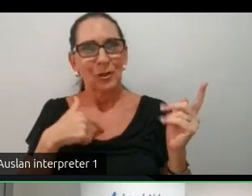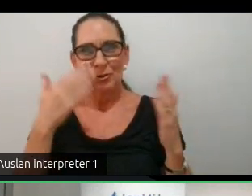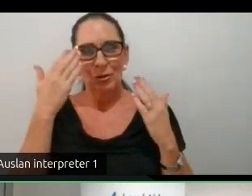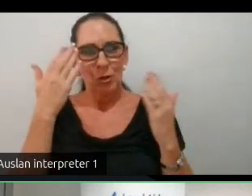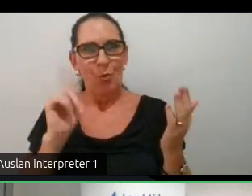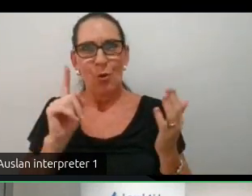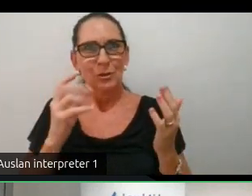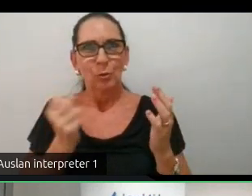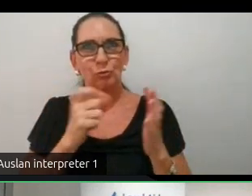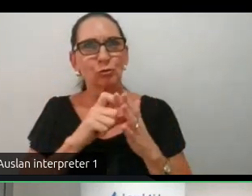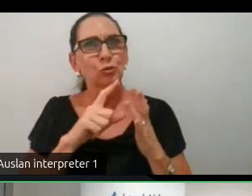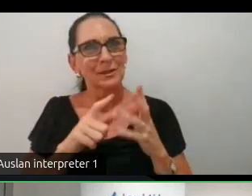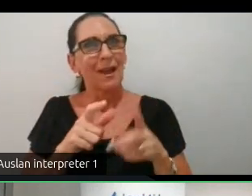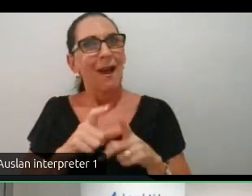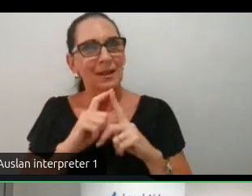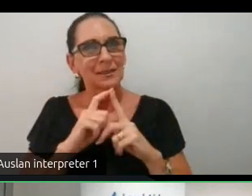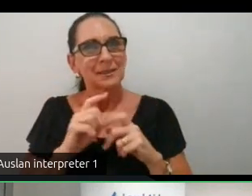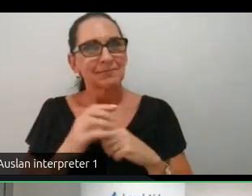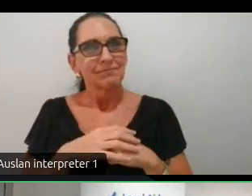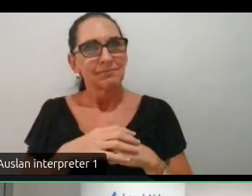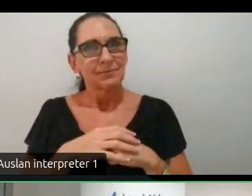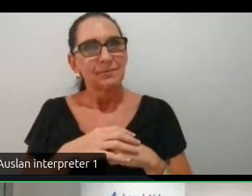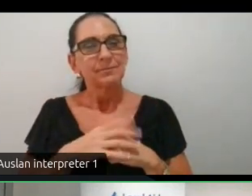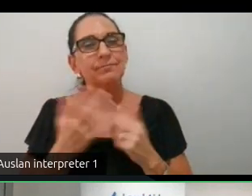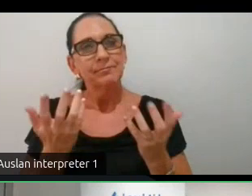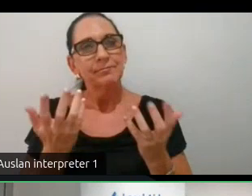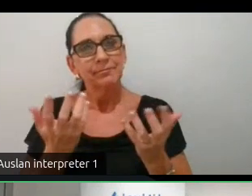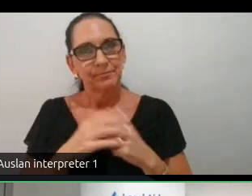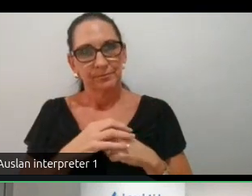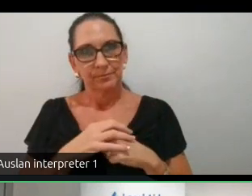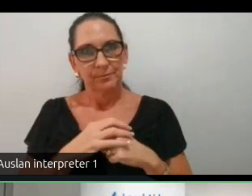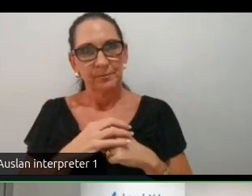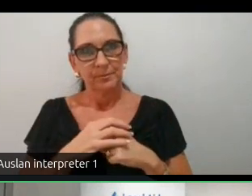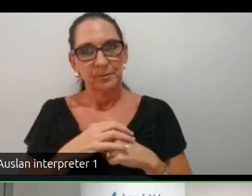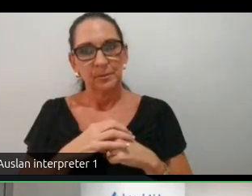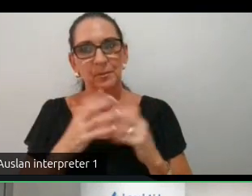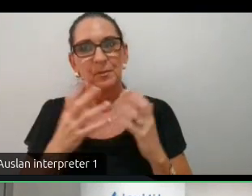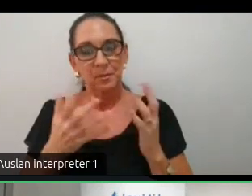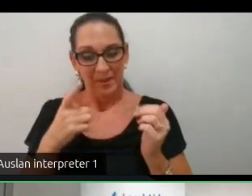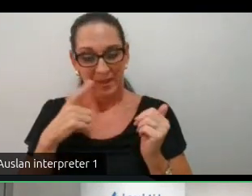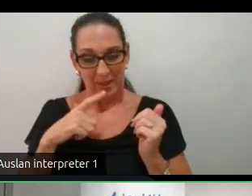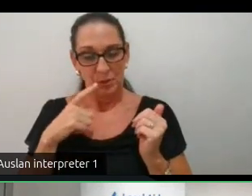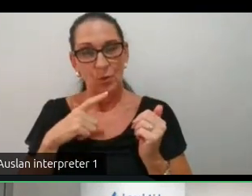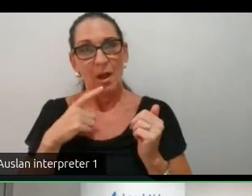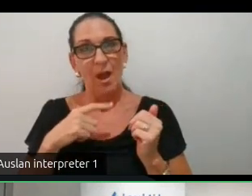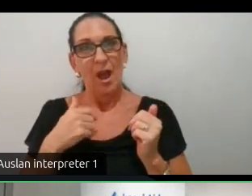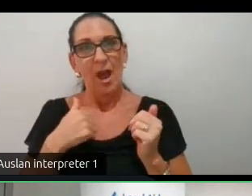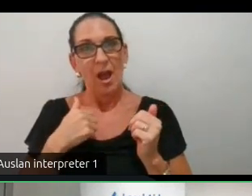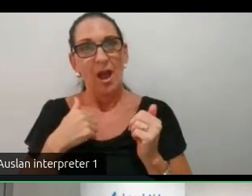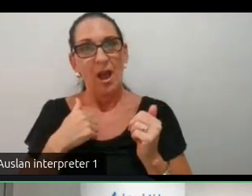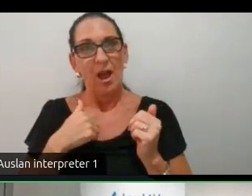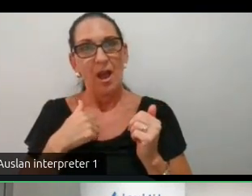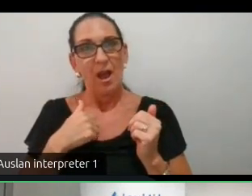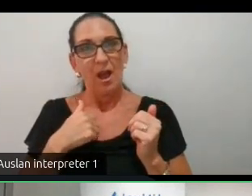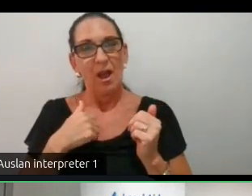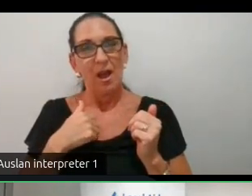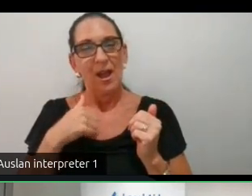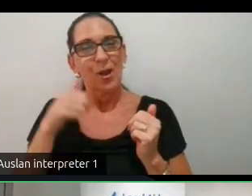supposed to do next. It's hard. I Yeah. So, so to me that's my ask in that space. Leaving aside,